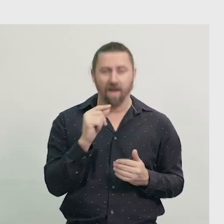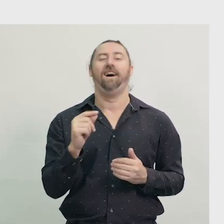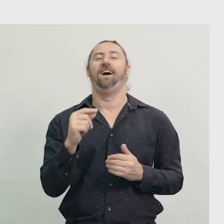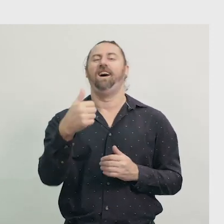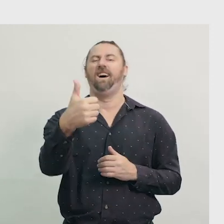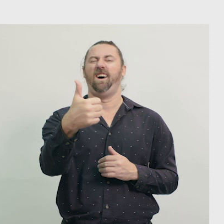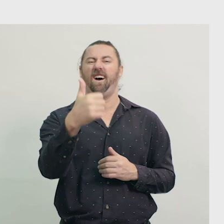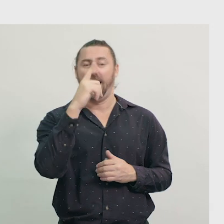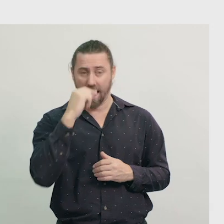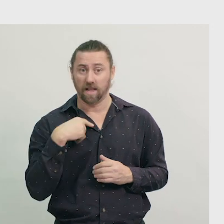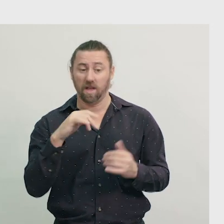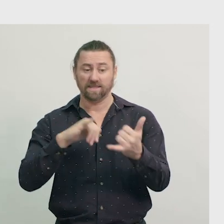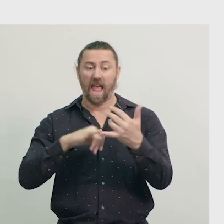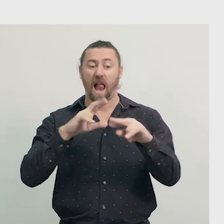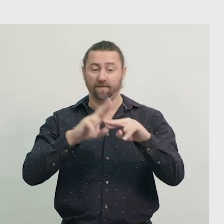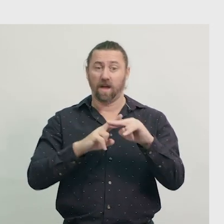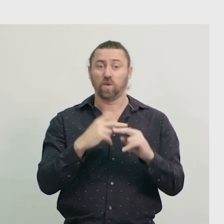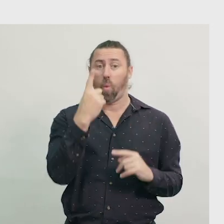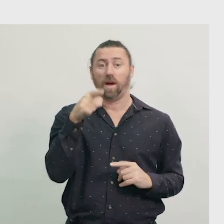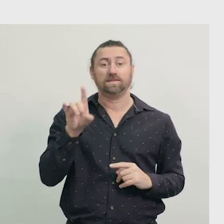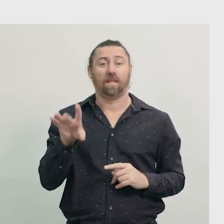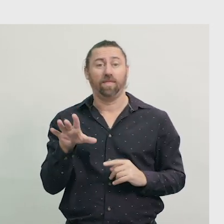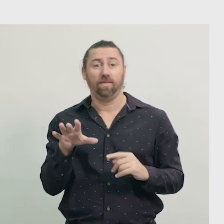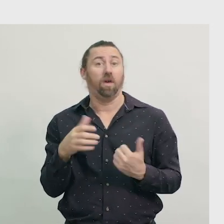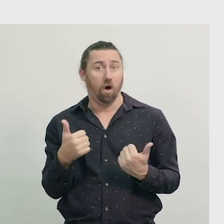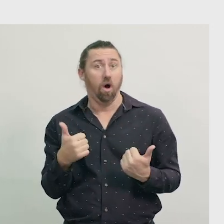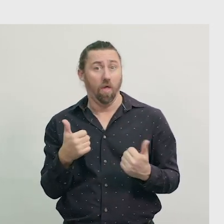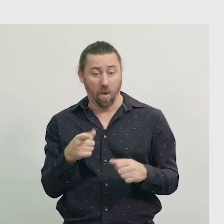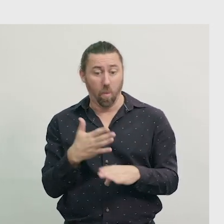Yes, it is. So a scale factor of 1/10 will work in this situation.